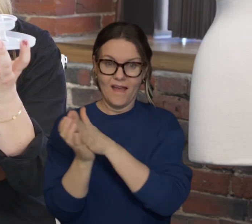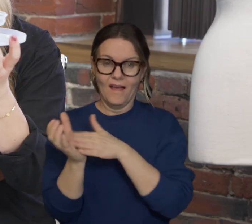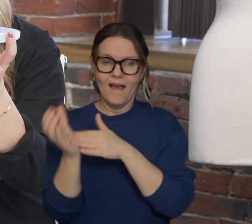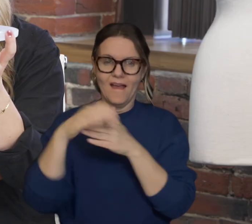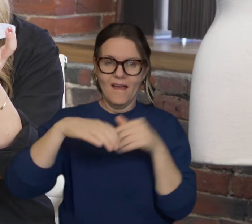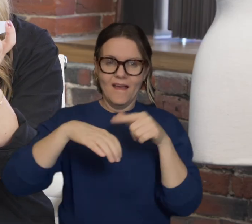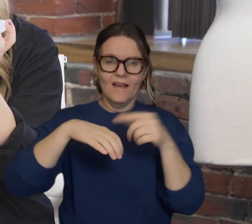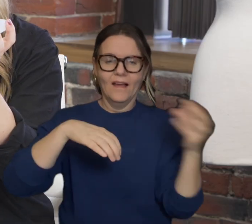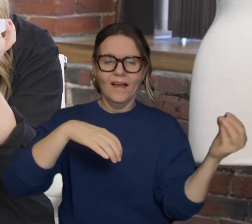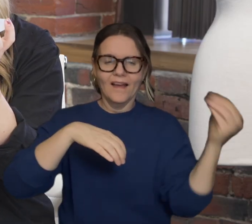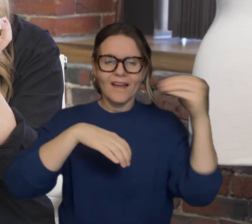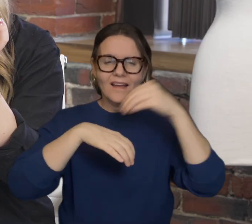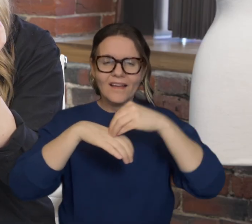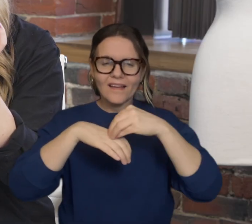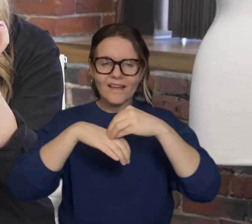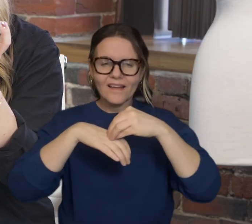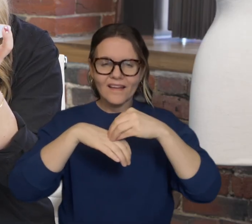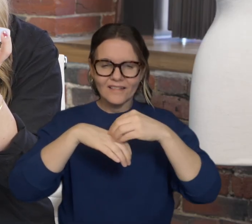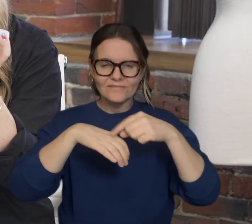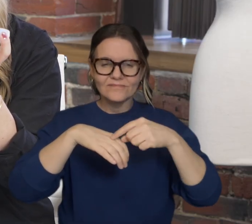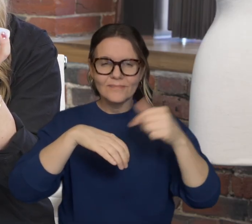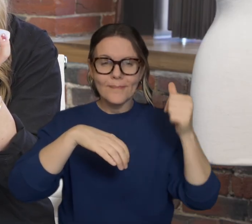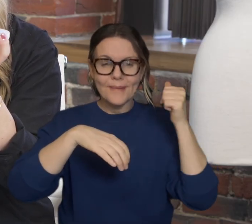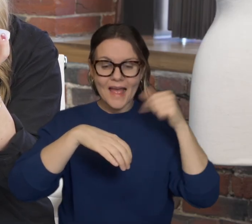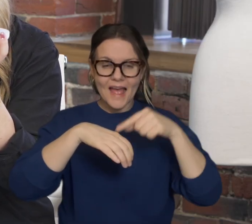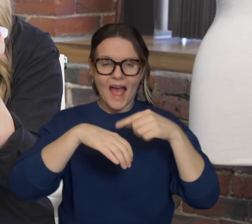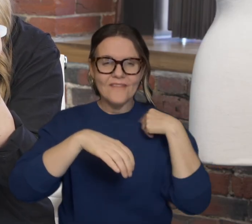and you're going to set it on the back portion of the breast shield like a hat